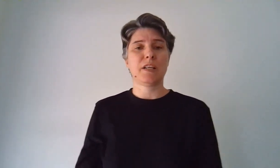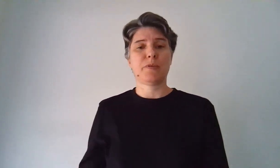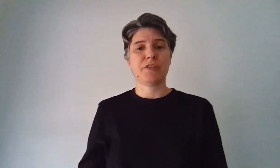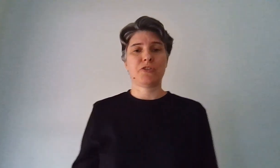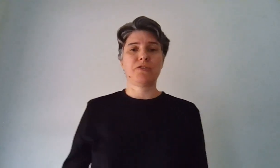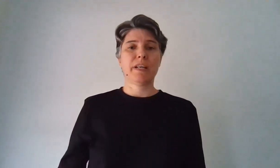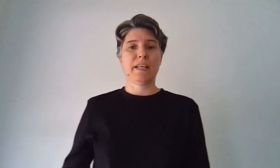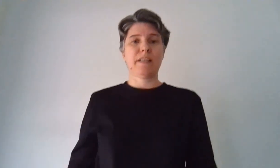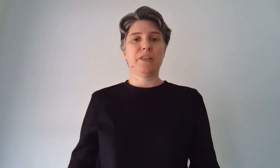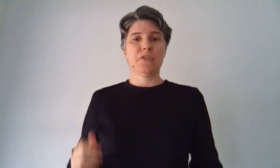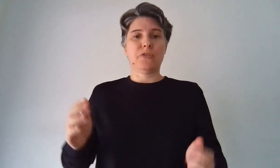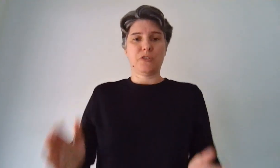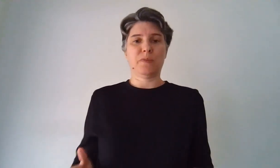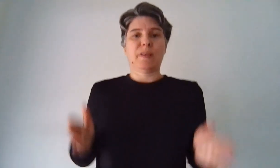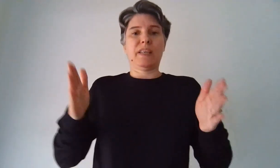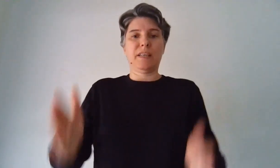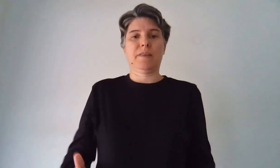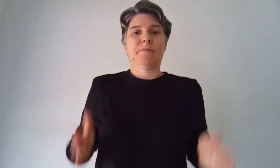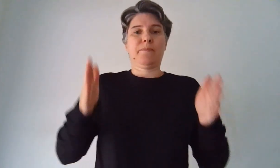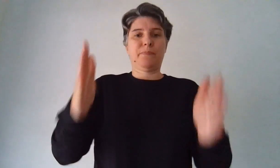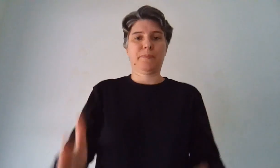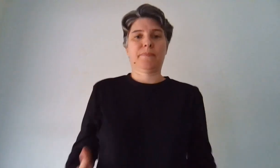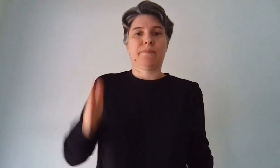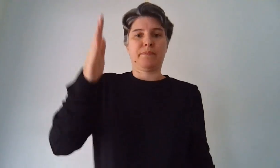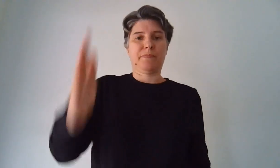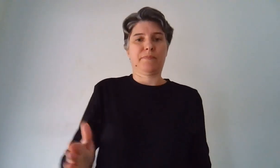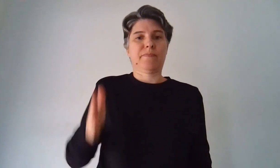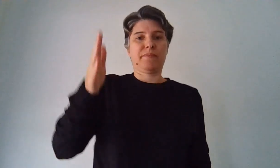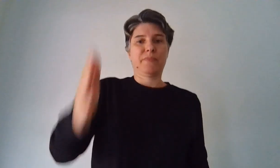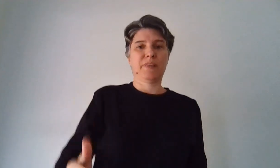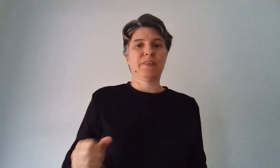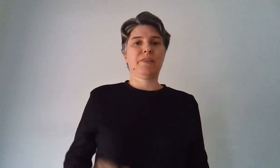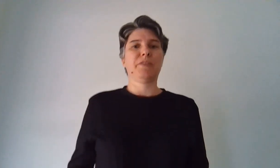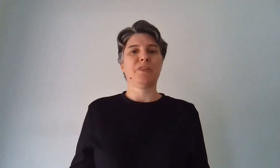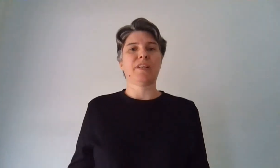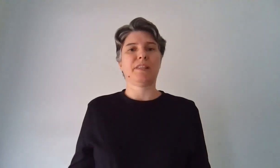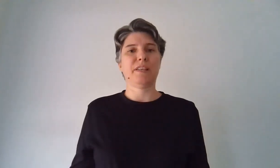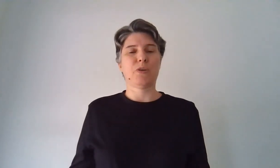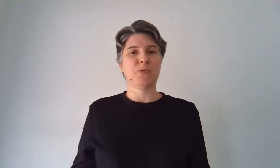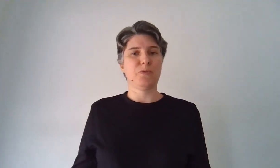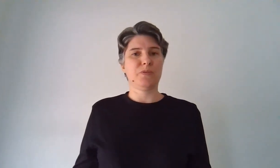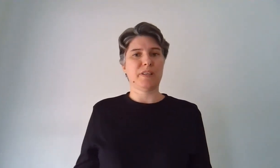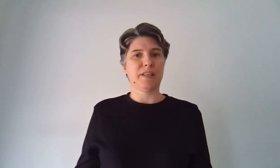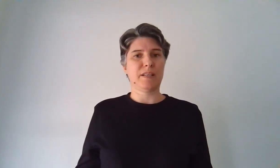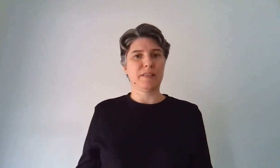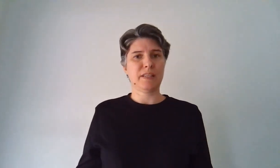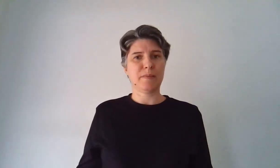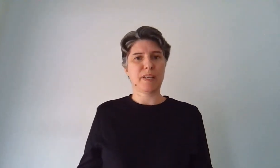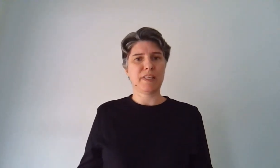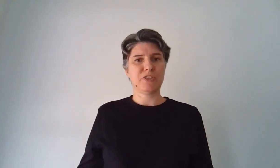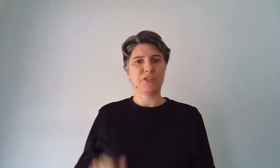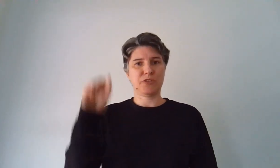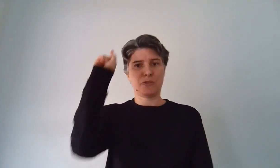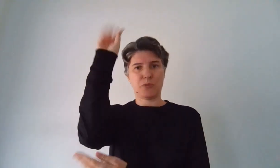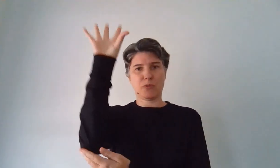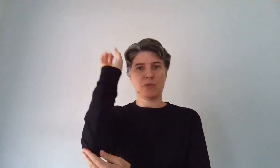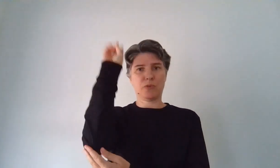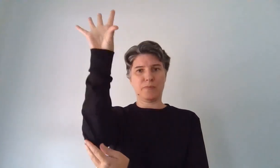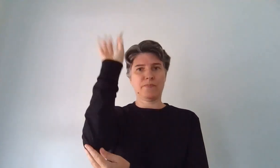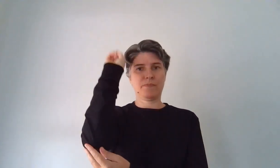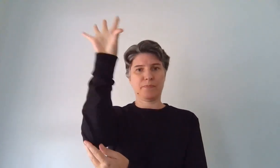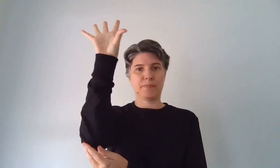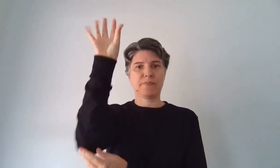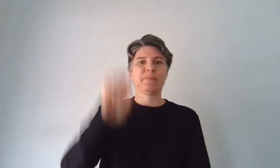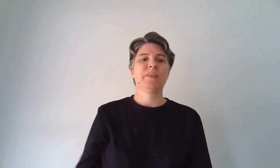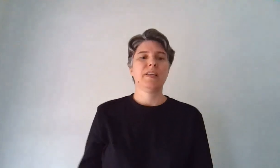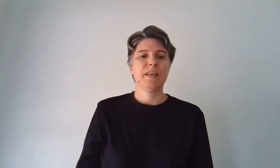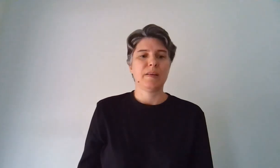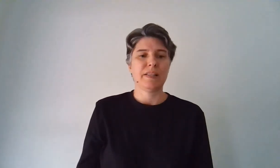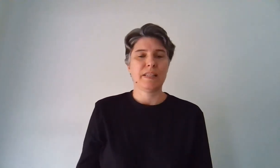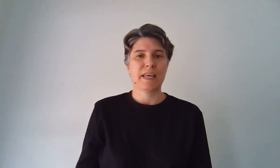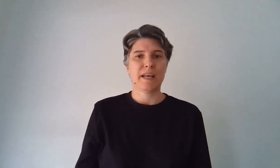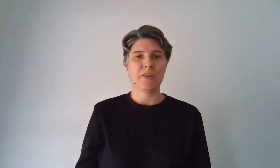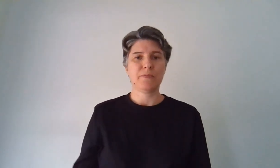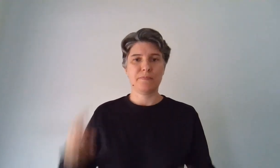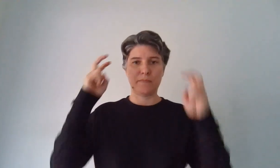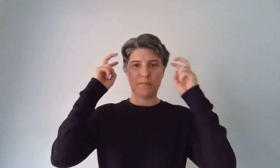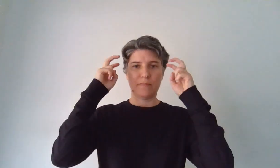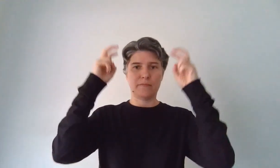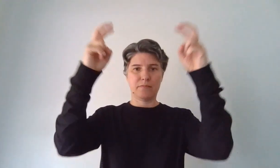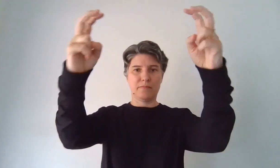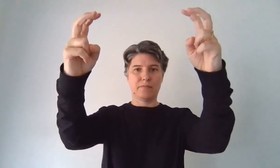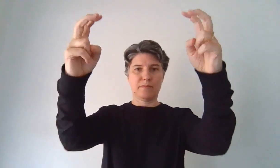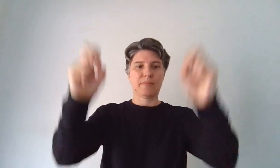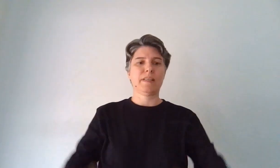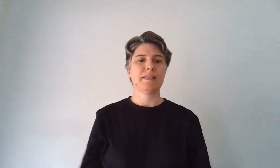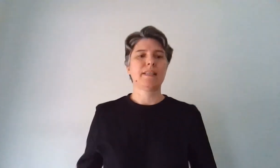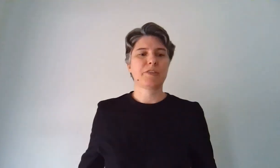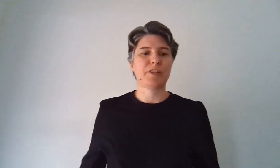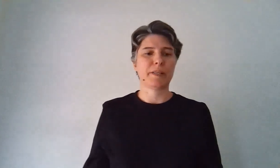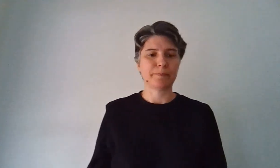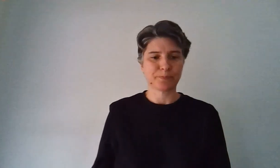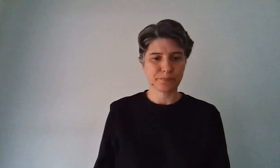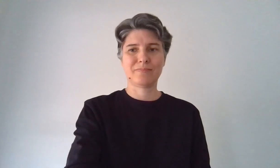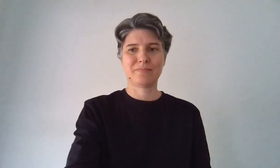Likewise, train used to be like the old steam engines or now it's electric.